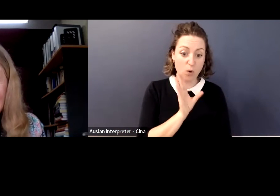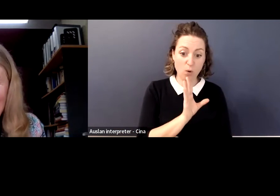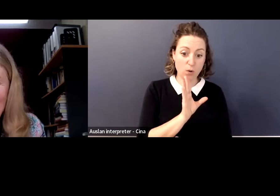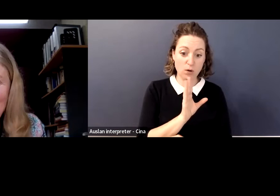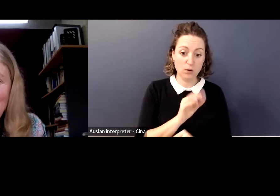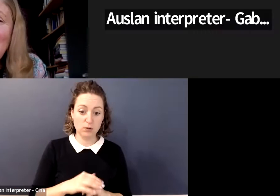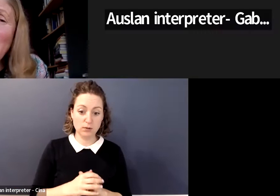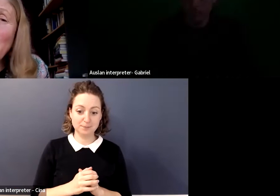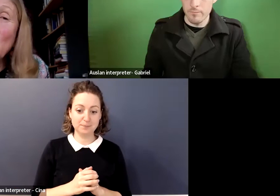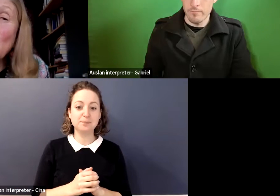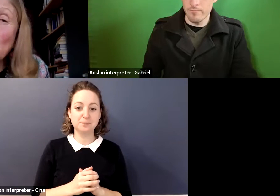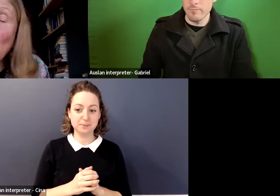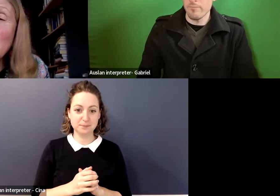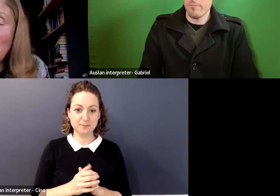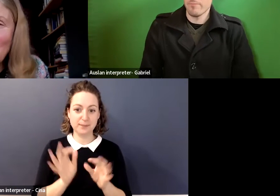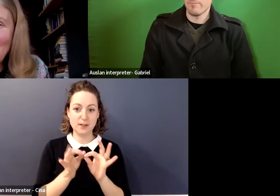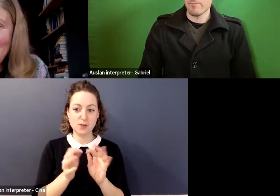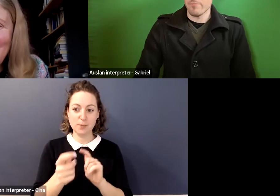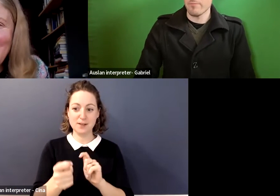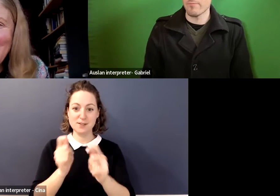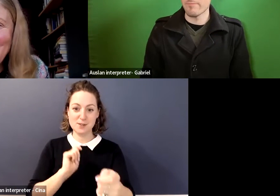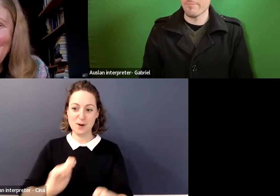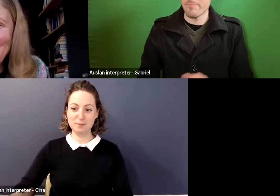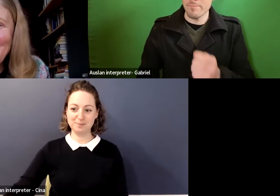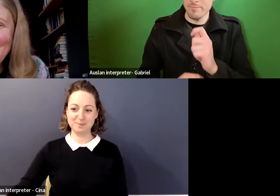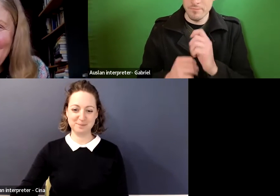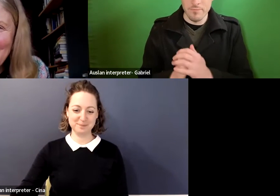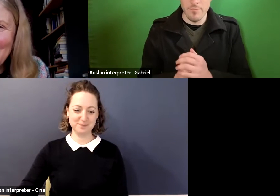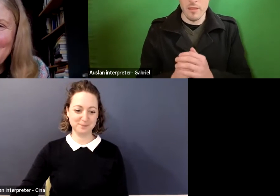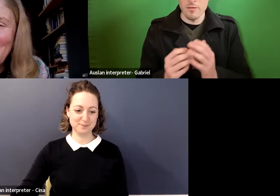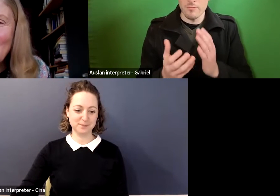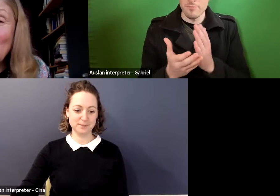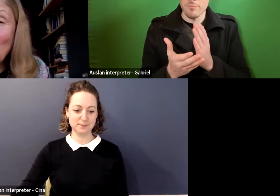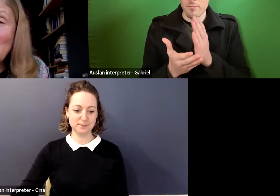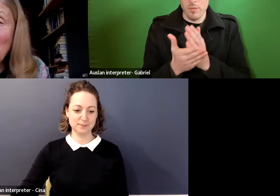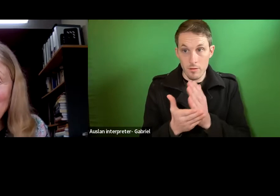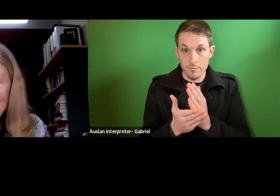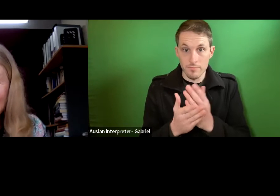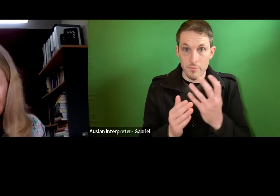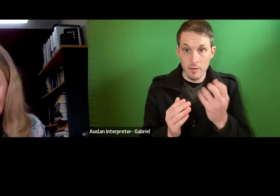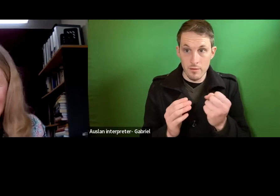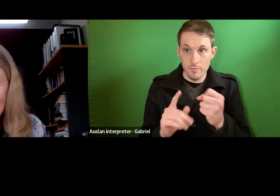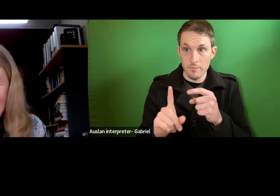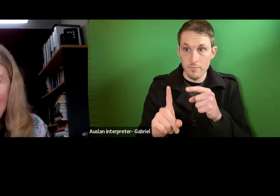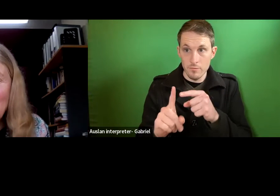settings if there were a lot of students in their education setting who also had difficulties.